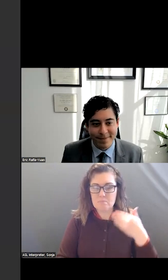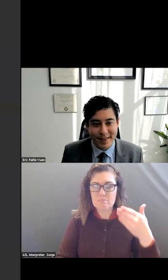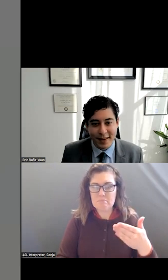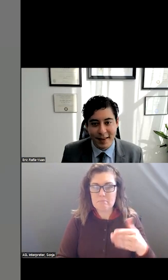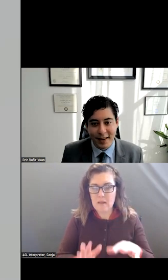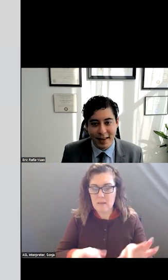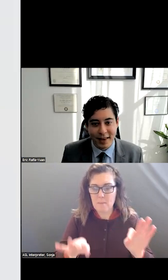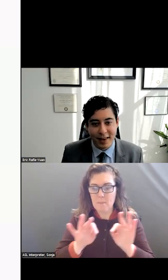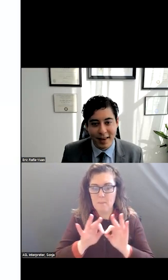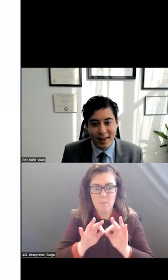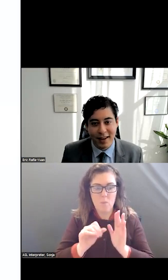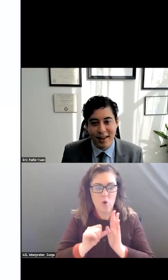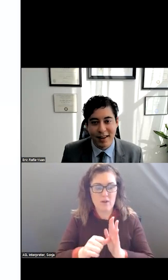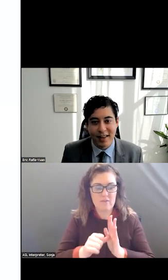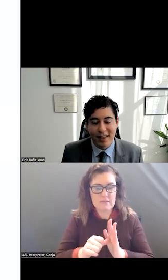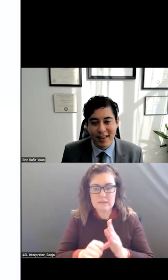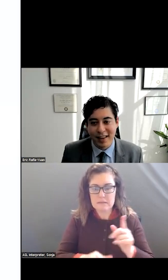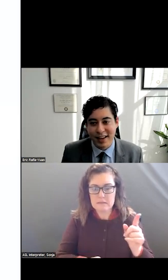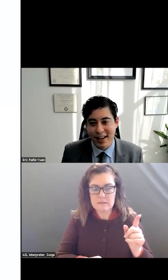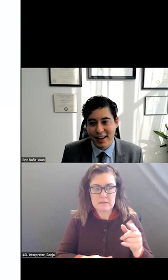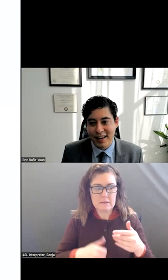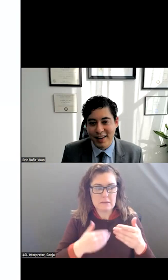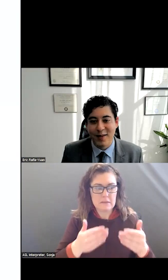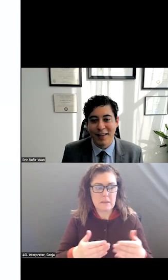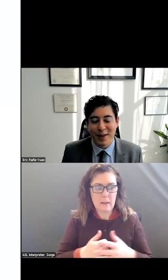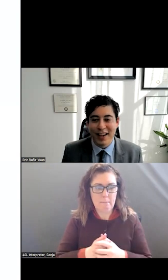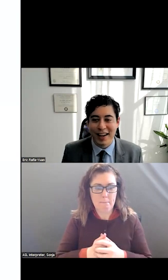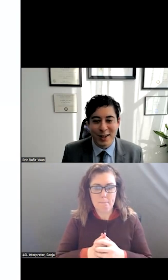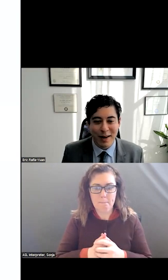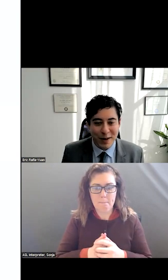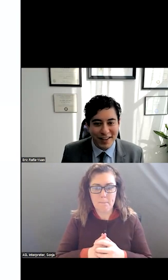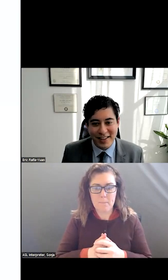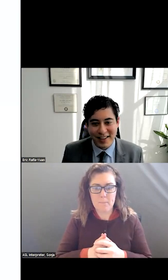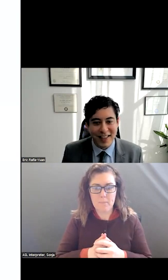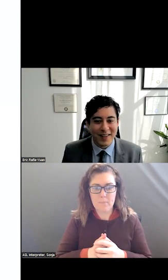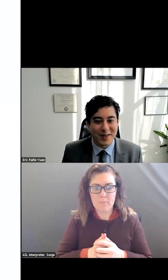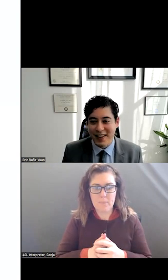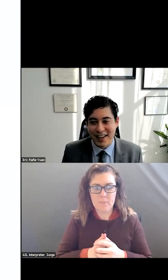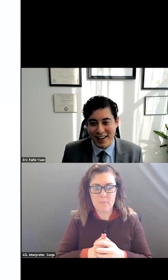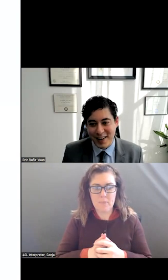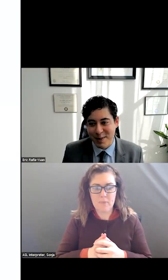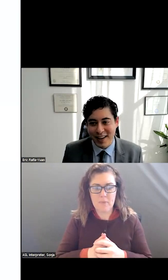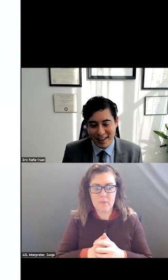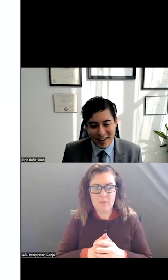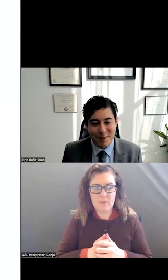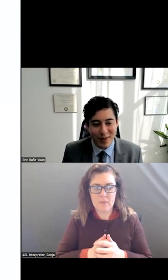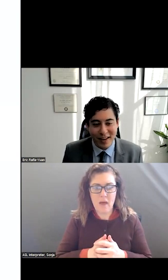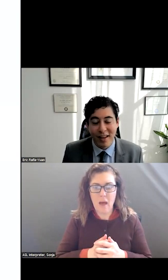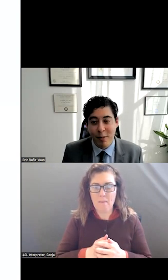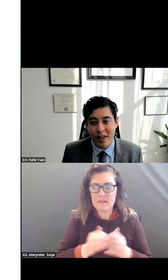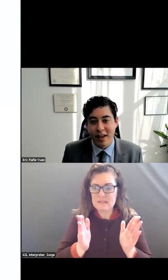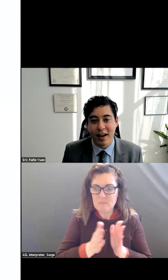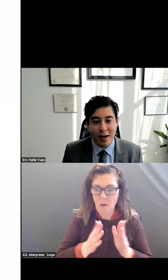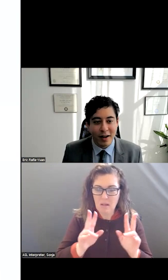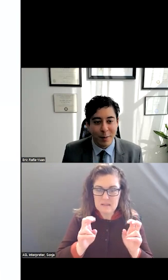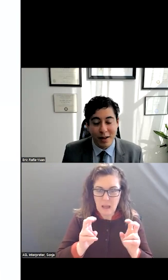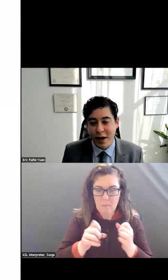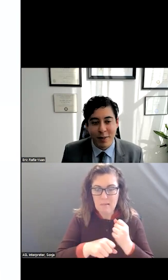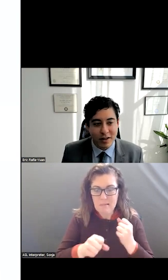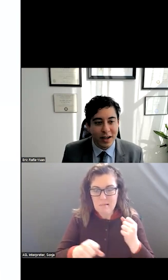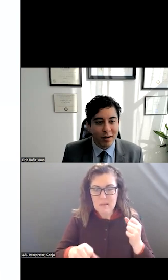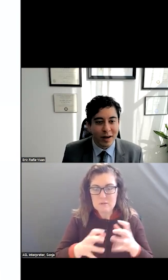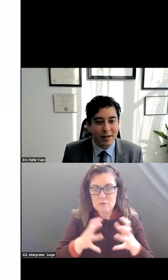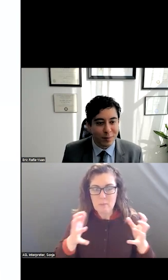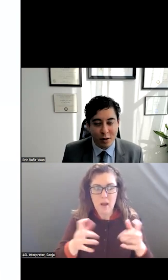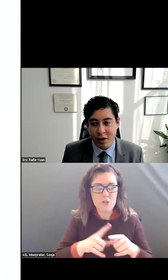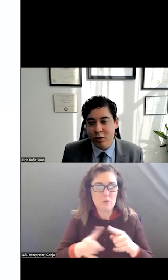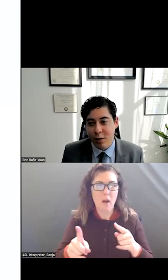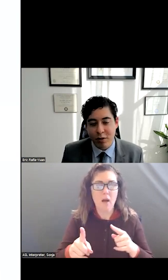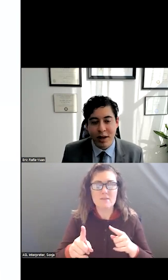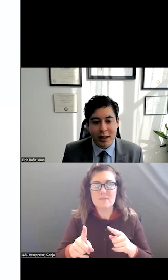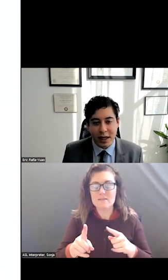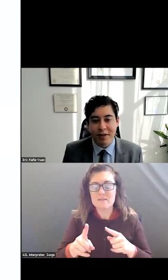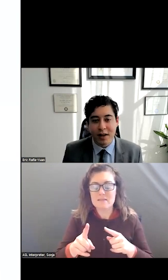SO I FEEL LIKE I GOT TOO AMBITIOUS. MAJOR TAKEAWAYS. SO THIS IDENTIFIED